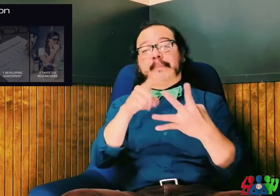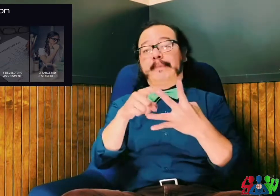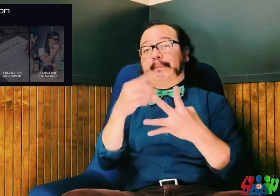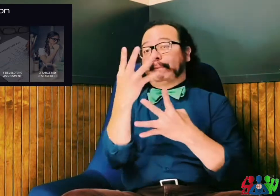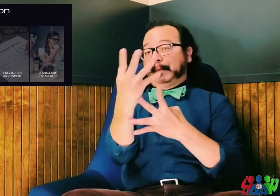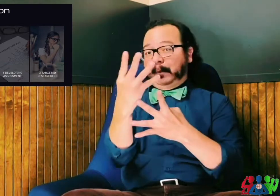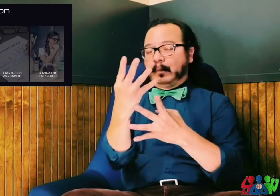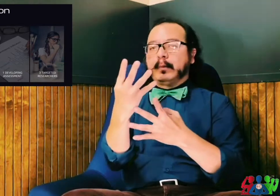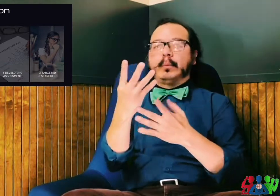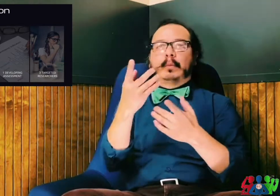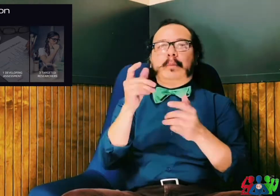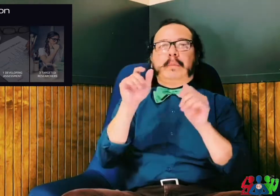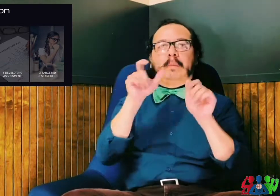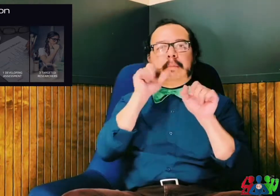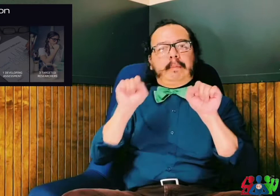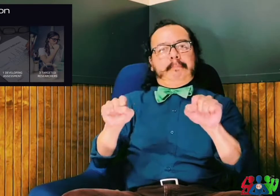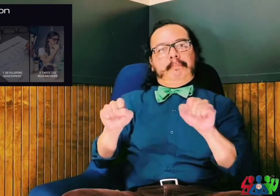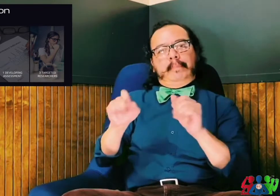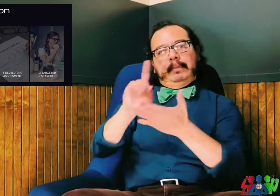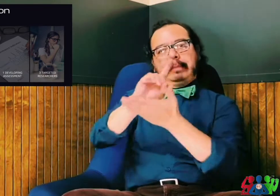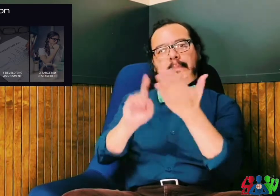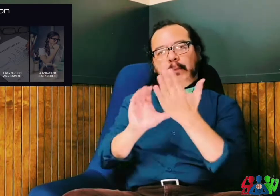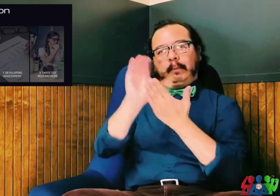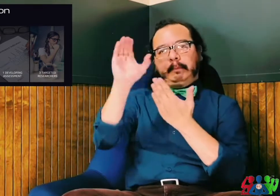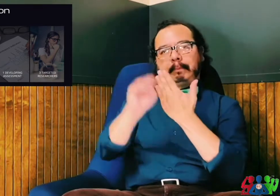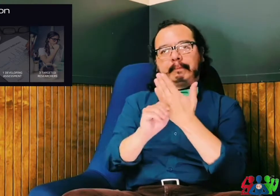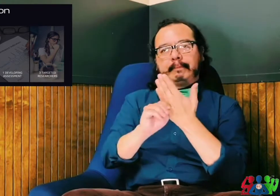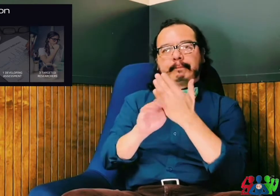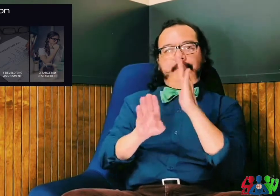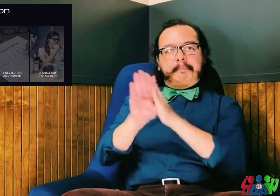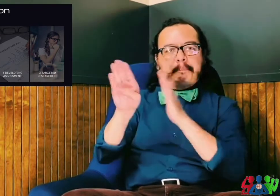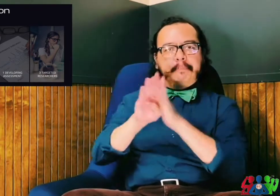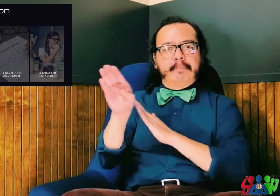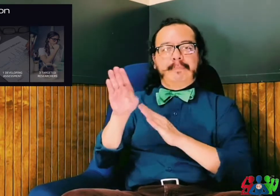Four Designers of integrated STEM education initiatives to develop curriculum and all.